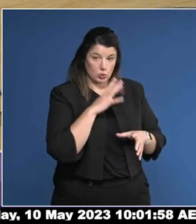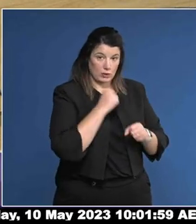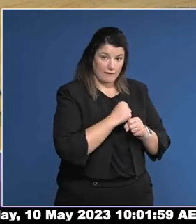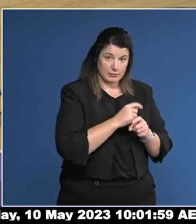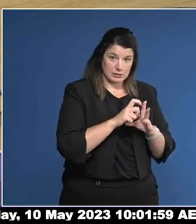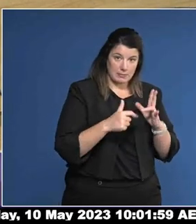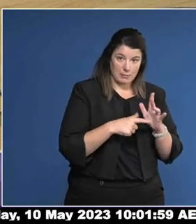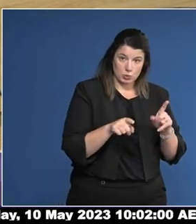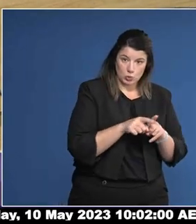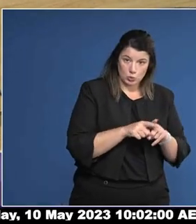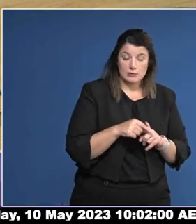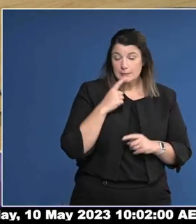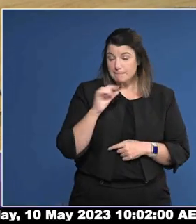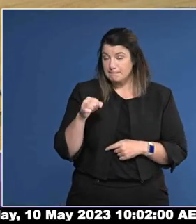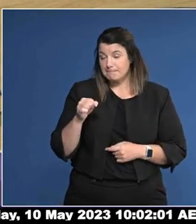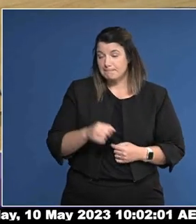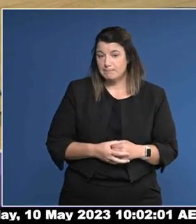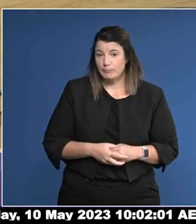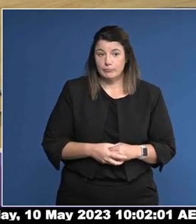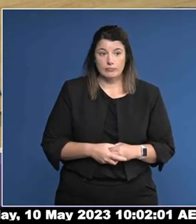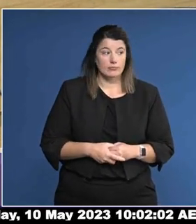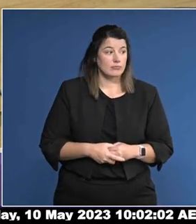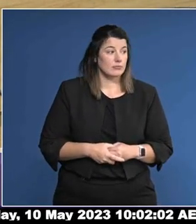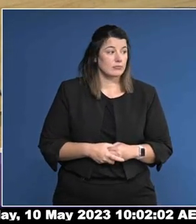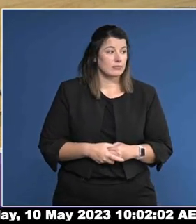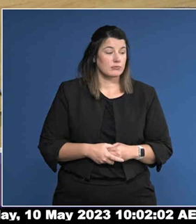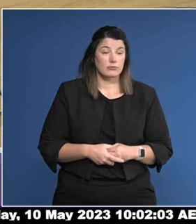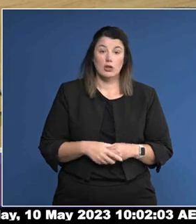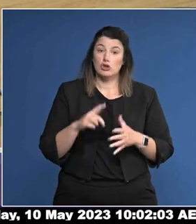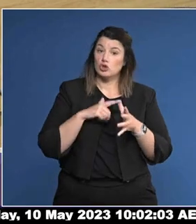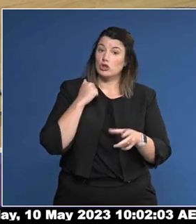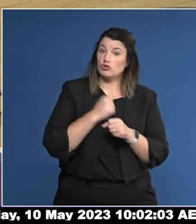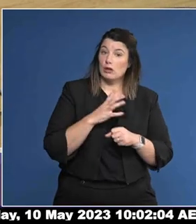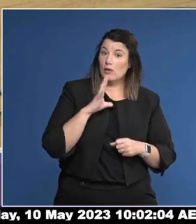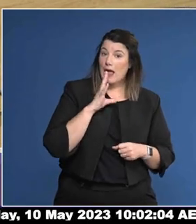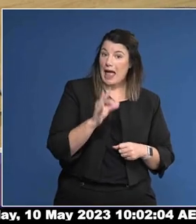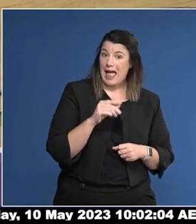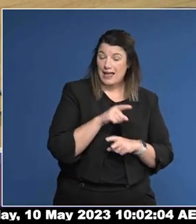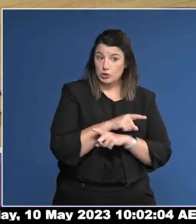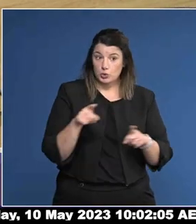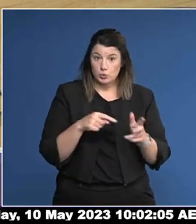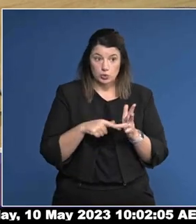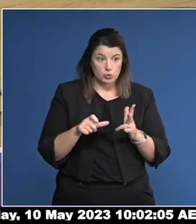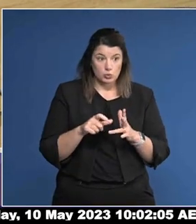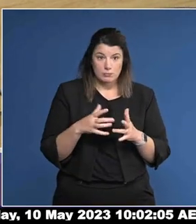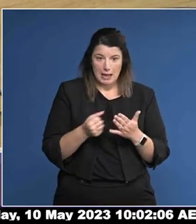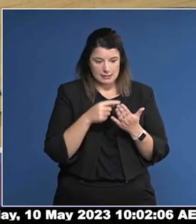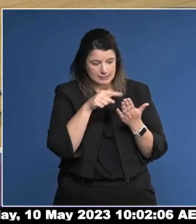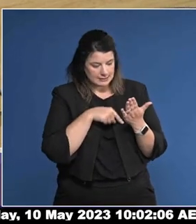So were you required by the Attorney-General or your Minister to do anything in response to the review report?